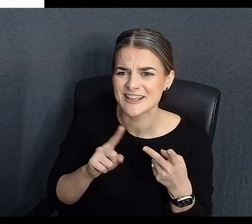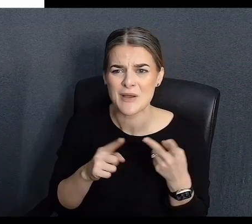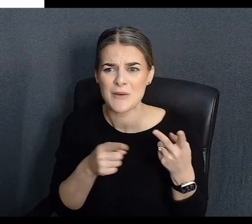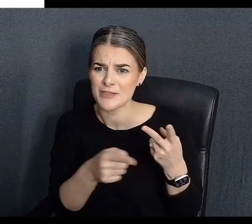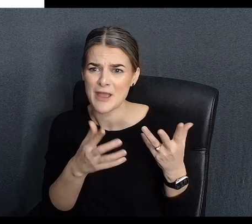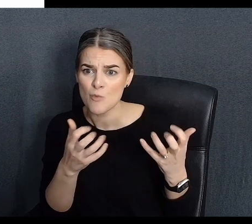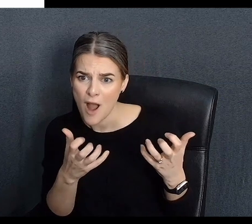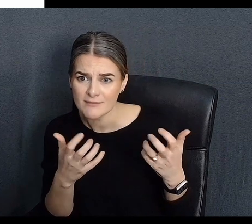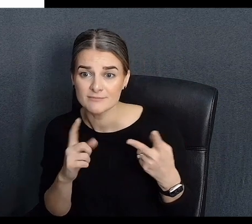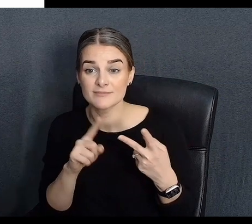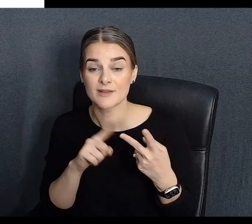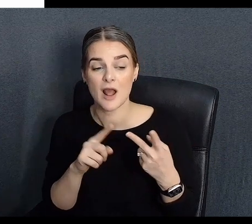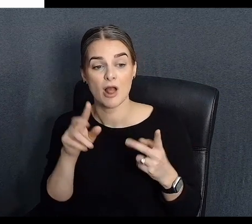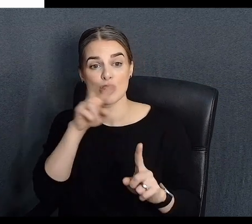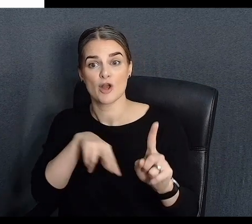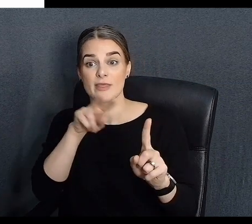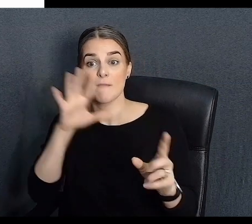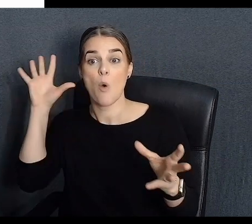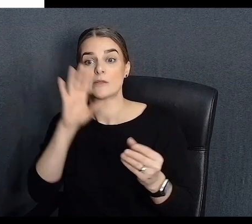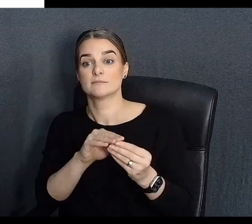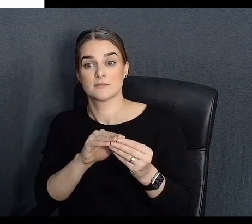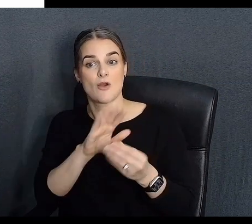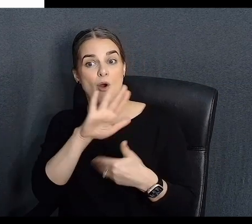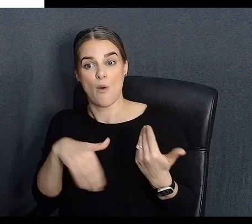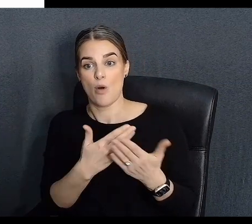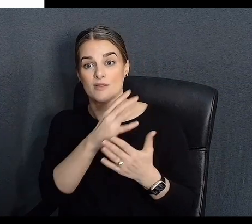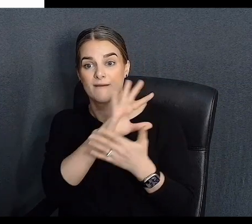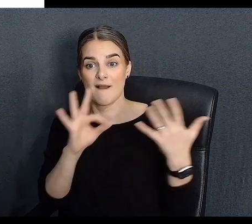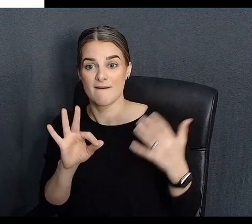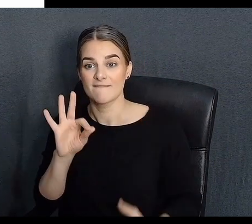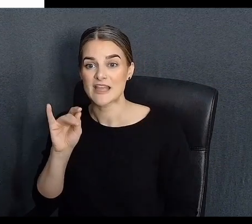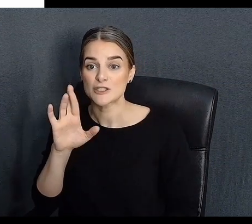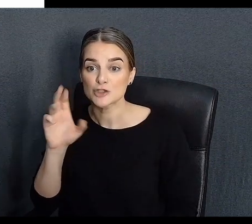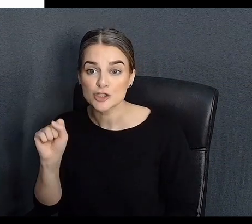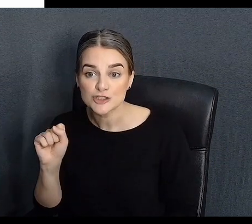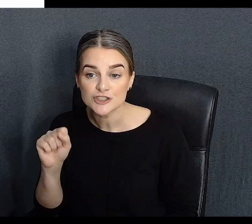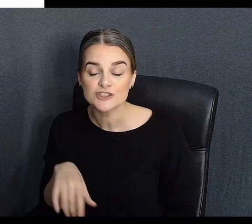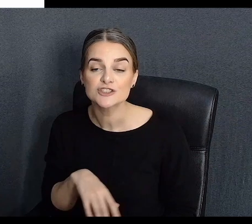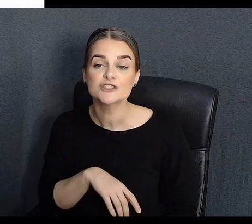features that they're looking for in a device, what's going to work best for them.